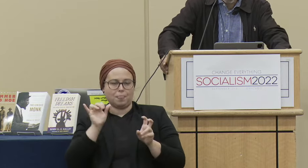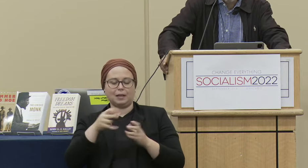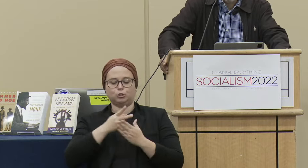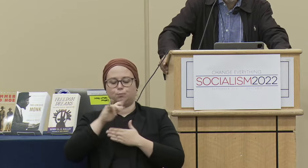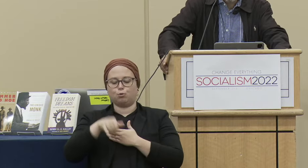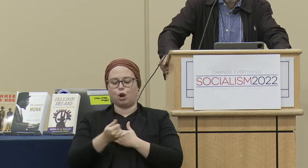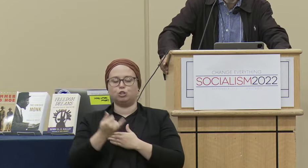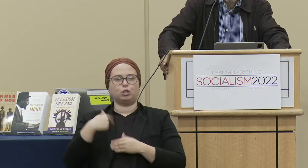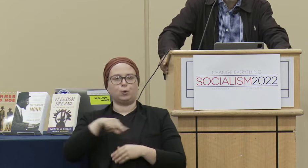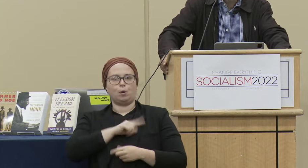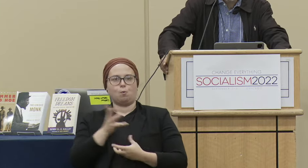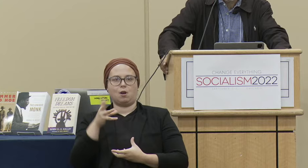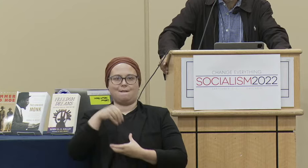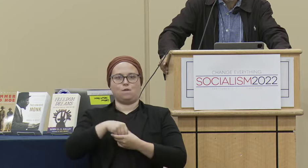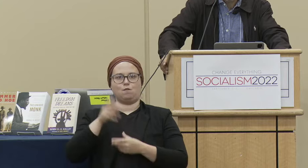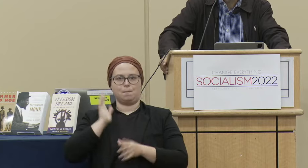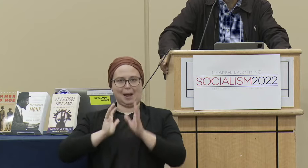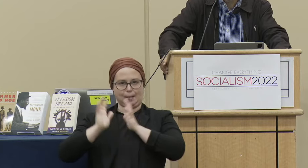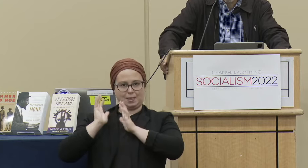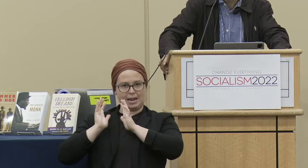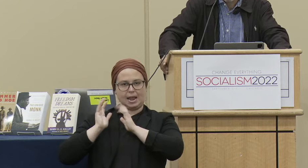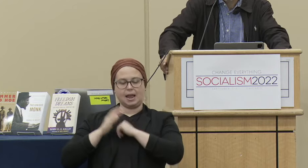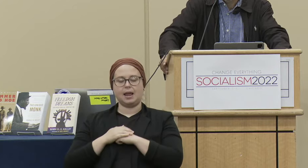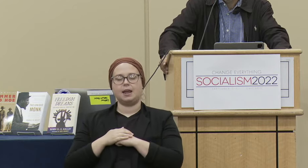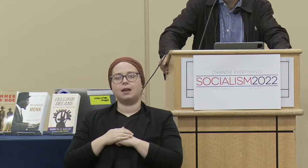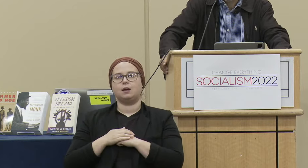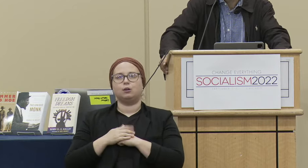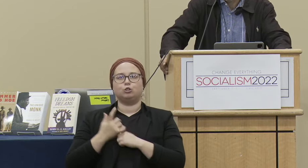matching home is a product of the project we knew back in the